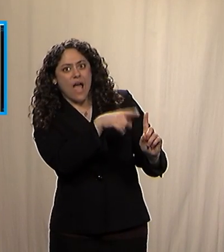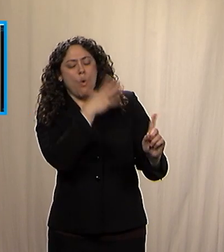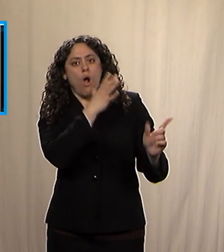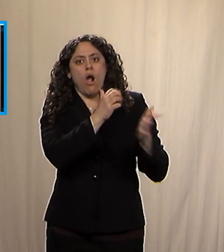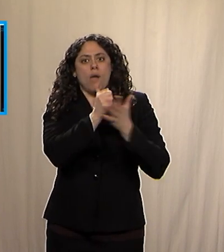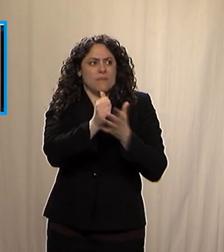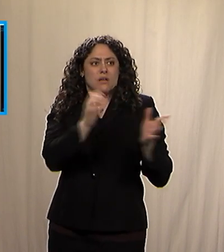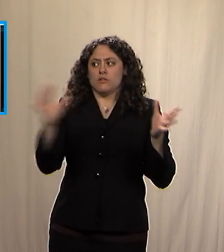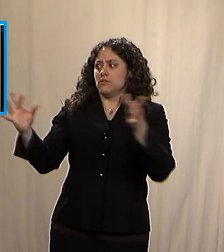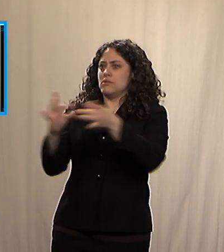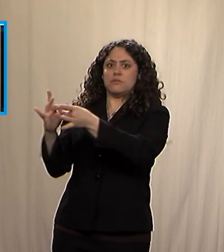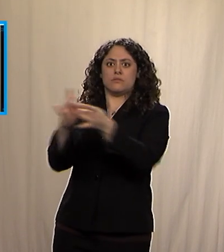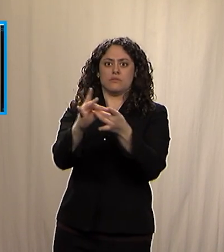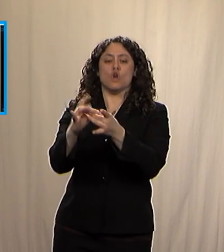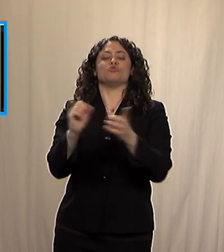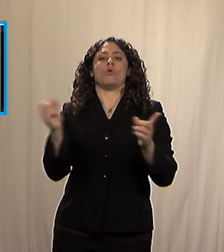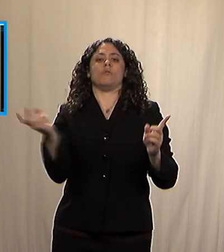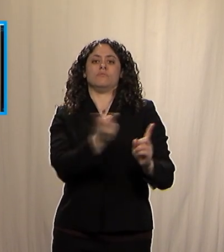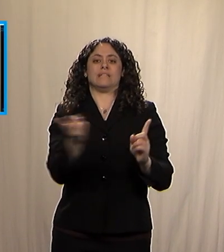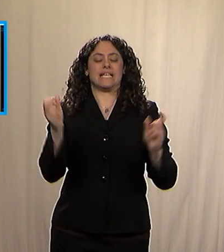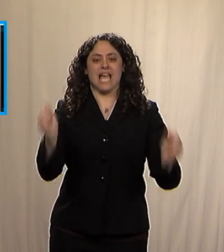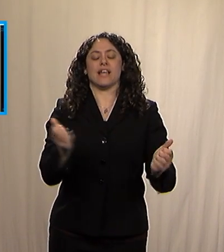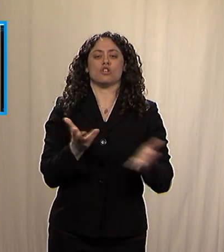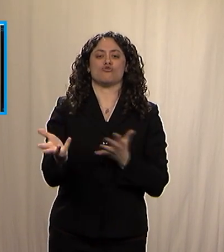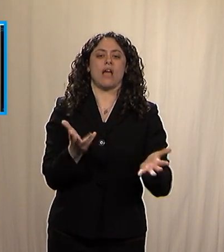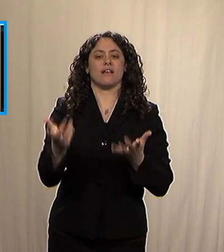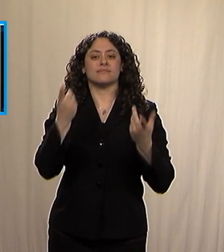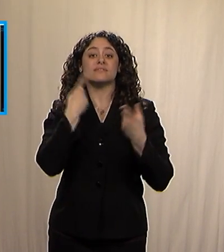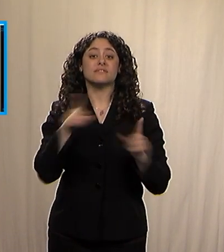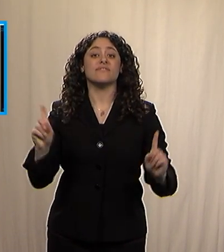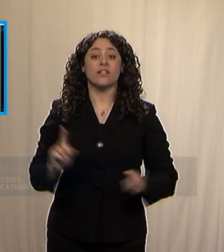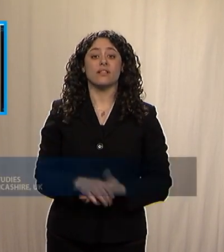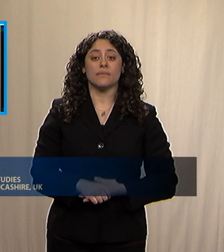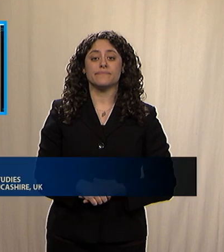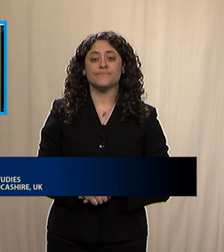to get along successfully.